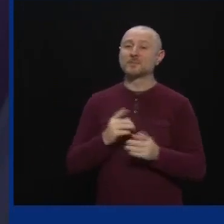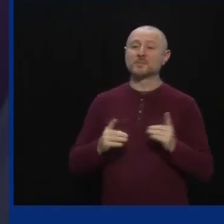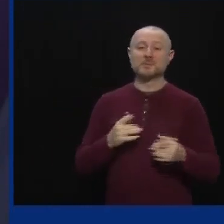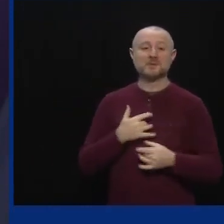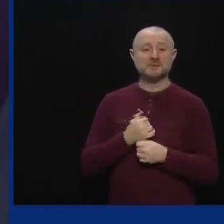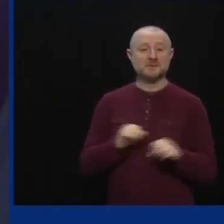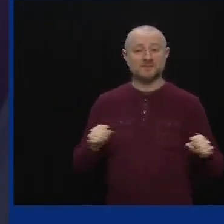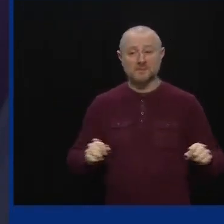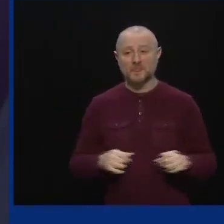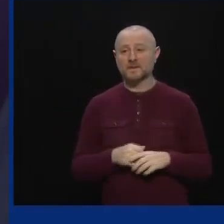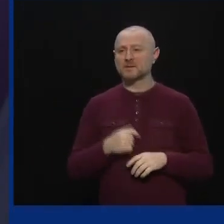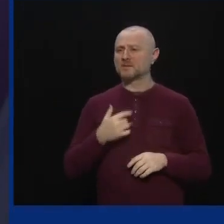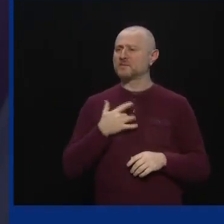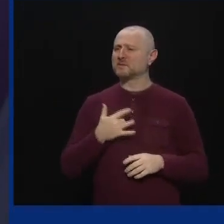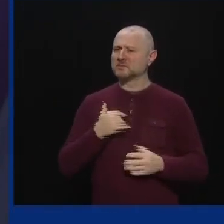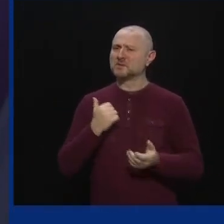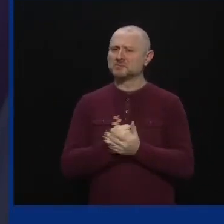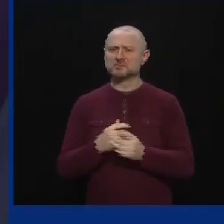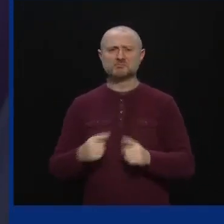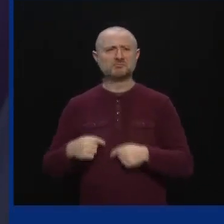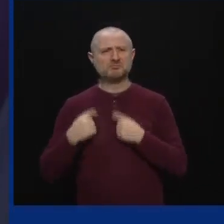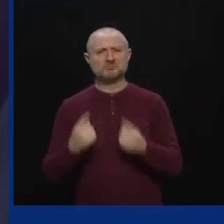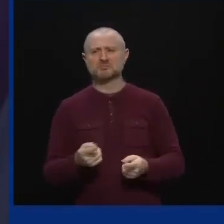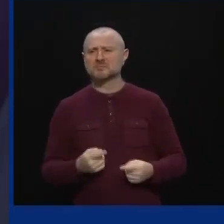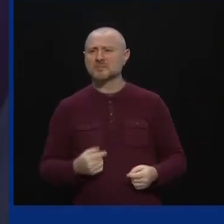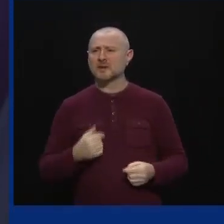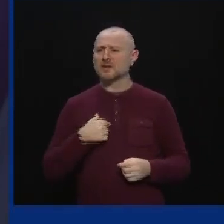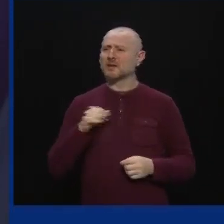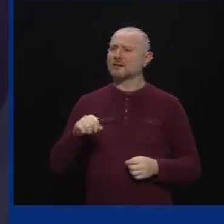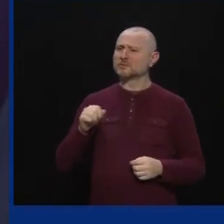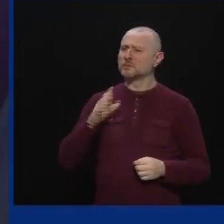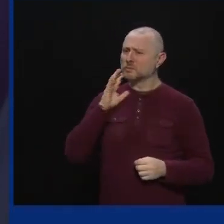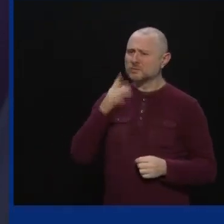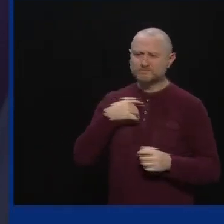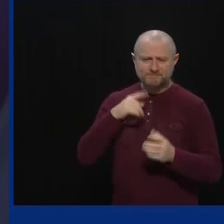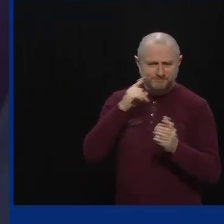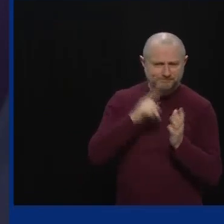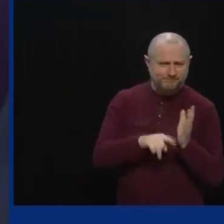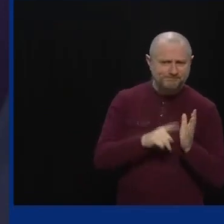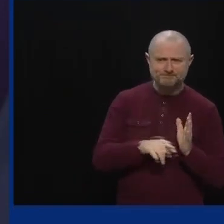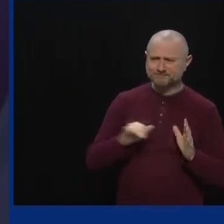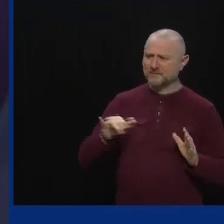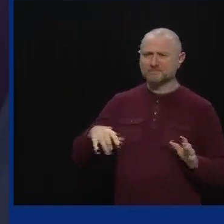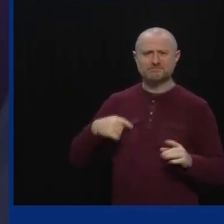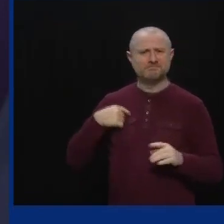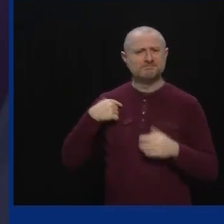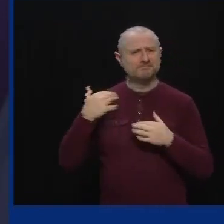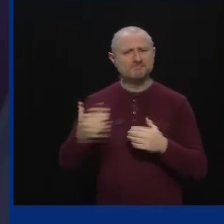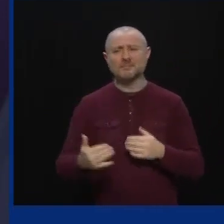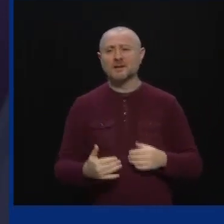IDEAS RIGHT HERE AND NOW. IN TERMS OF THE SUSPENSION AND ALL THE REQUIREMENTS THAT HAVE BEEN PUT IN PLACE TO HELP PEOPLE